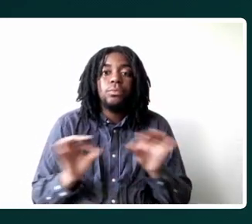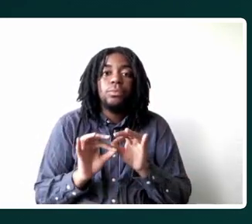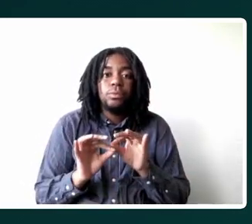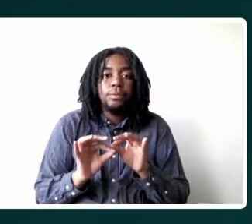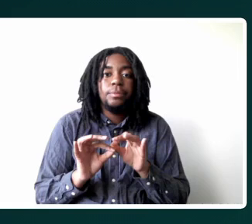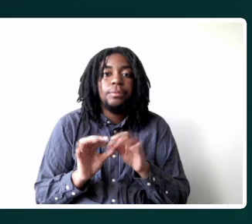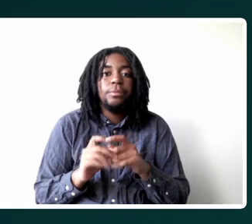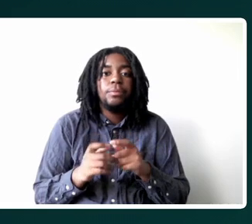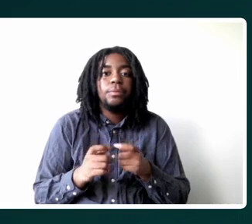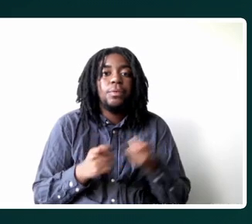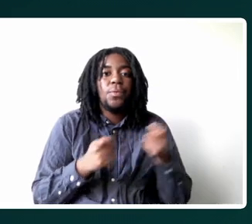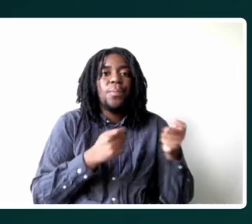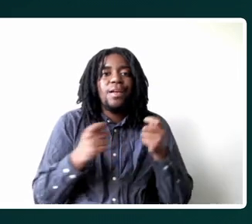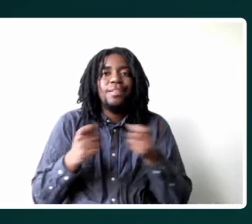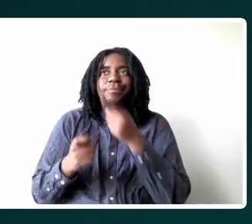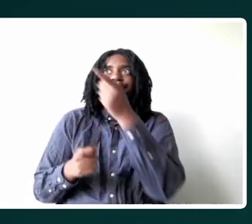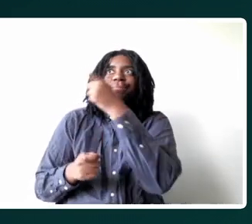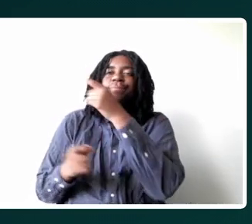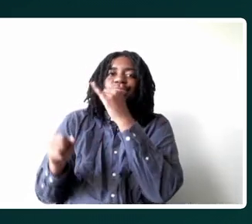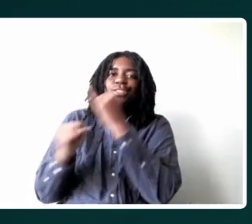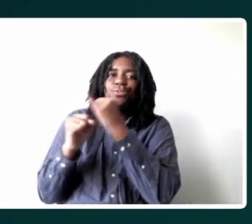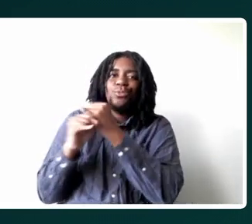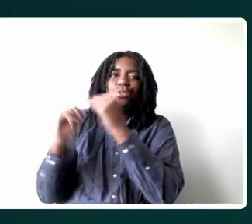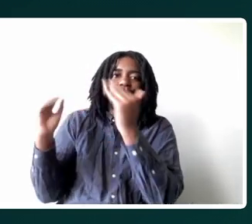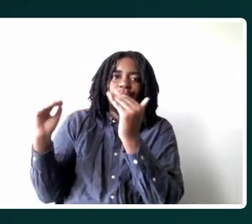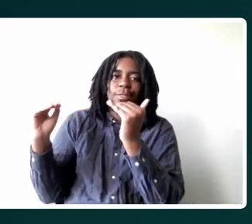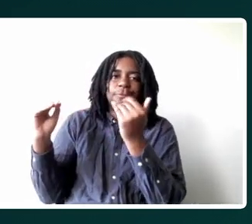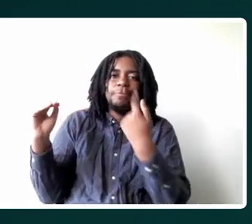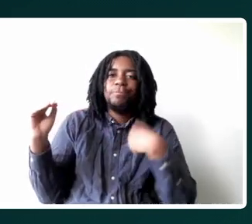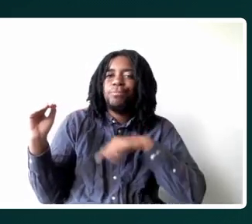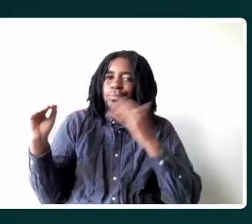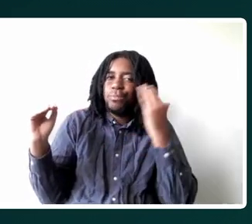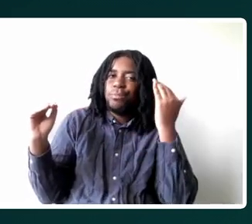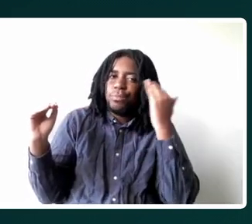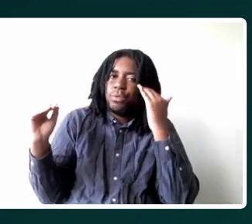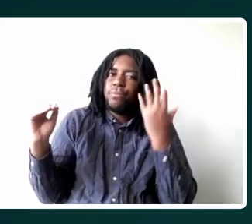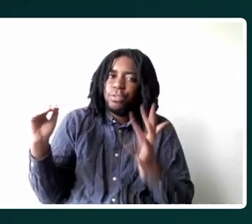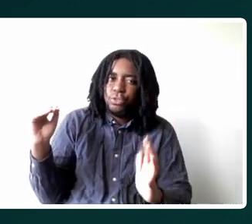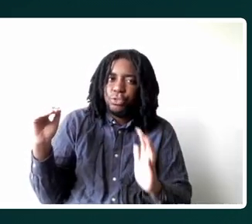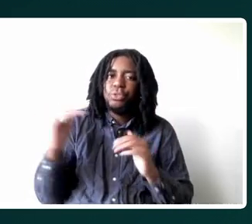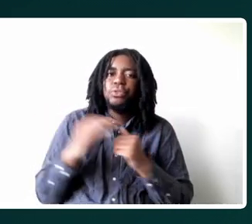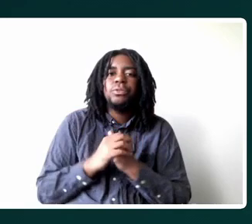expectations. Now, we've all been there. I'm going to do a little workshop with 15 people.